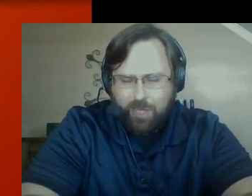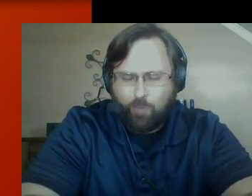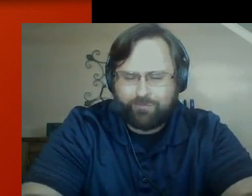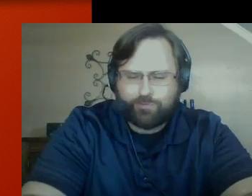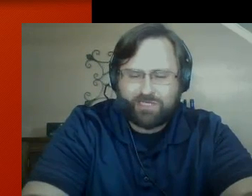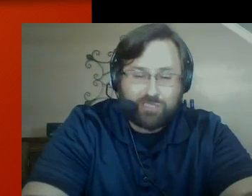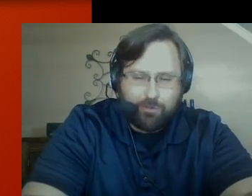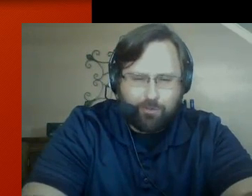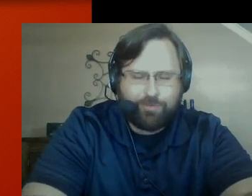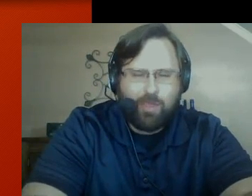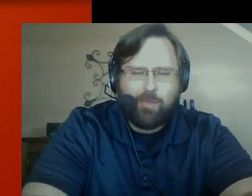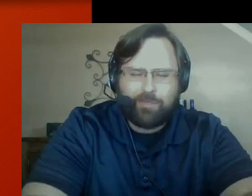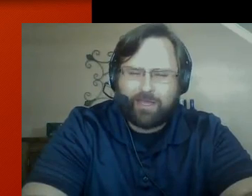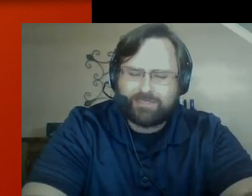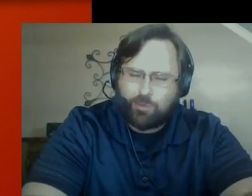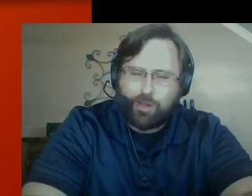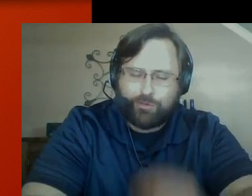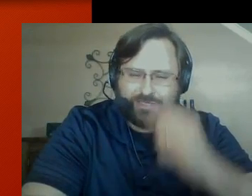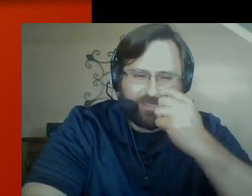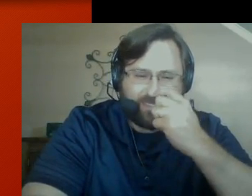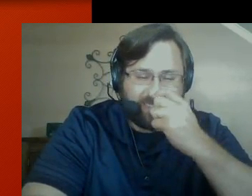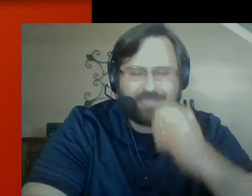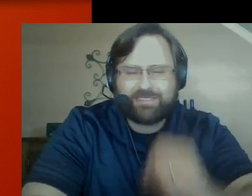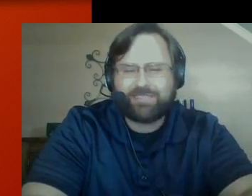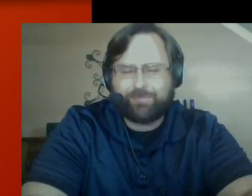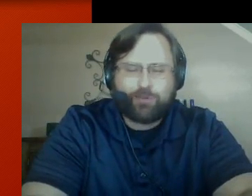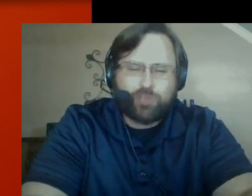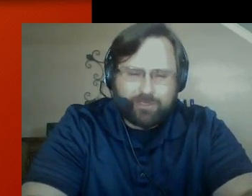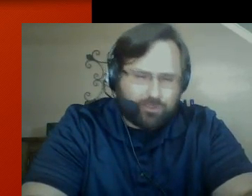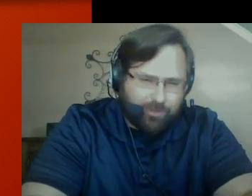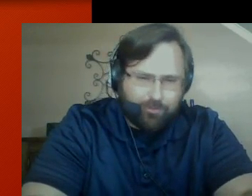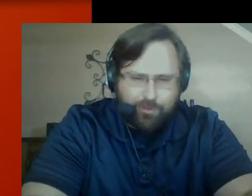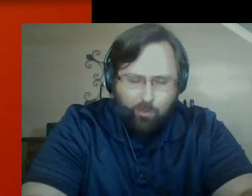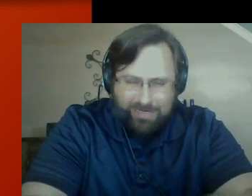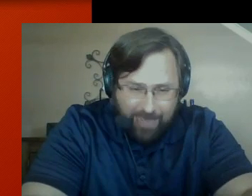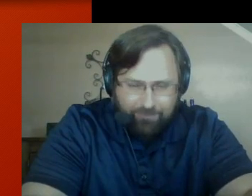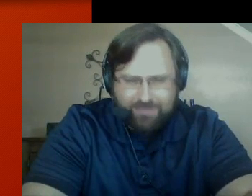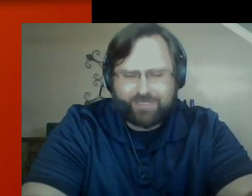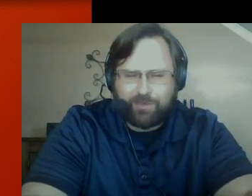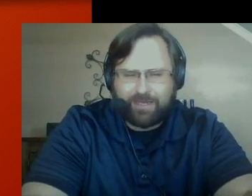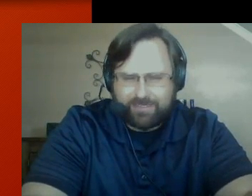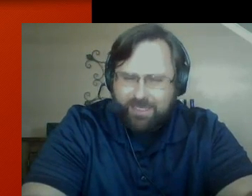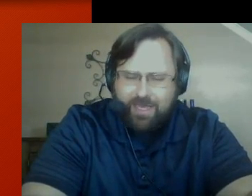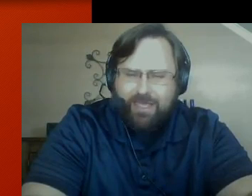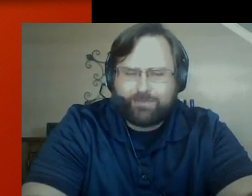helping verbs in general because in order to understand the syntax it doesn't matter so much on whether and what type of auxiliary it is it's